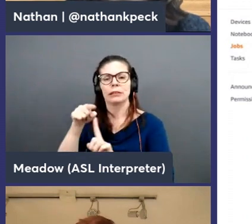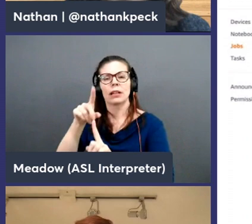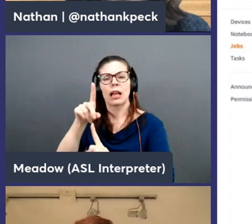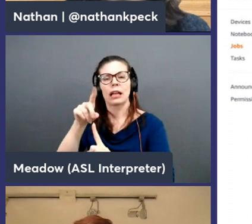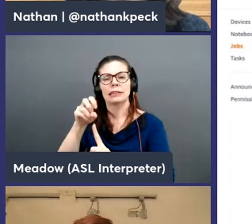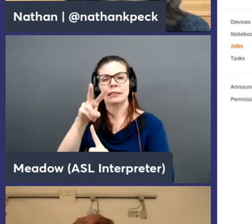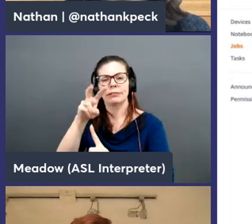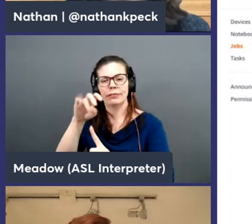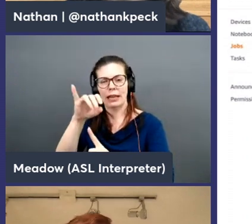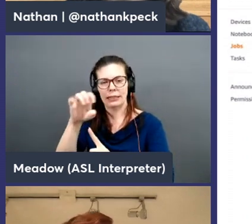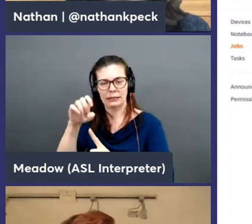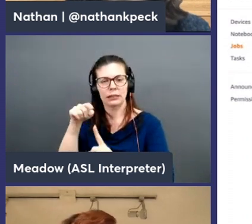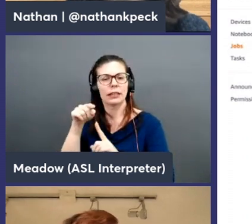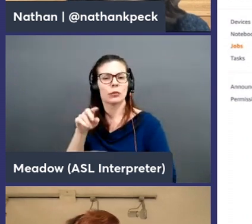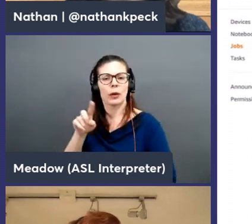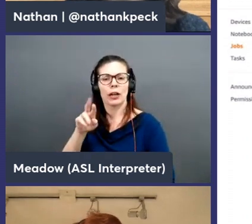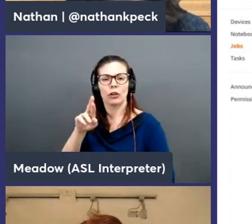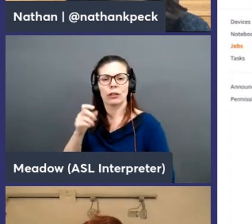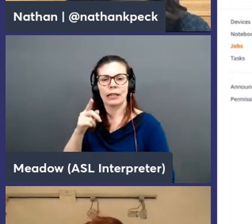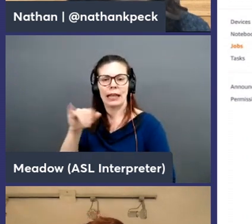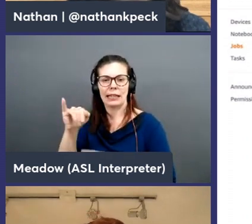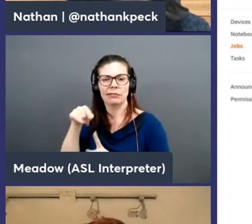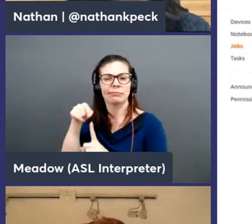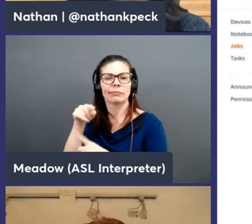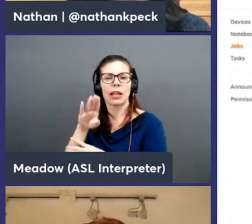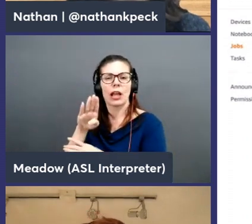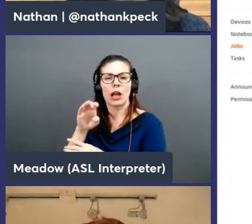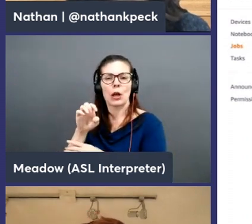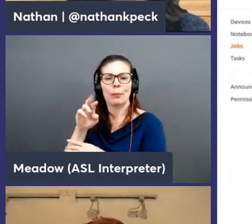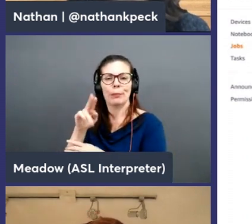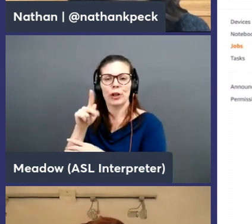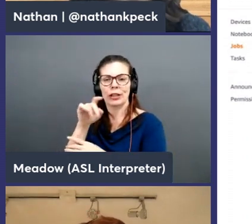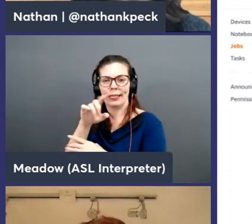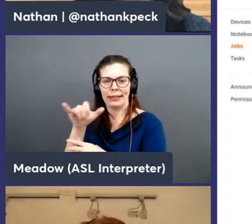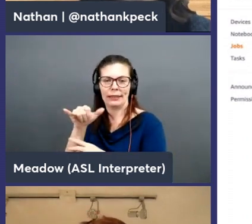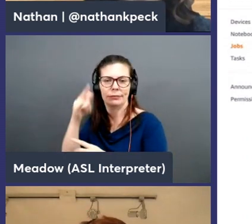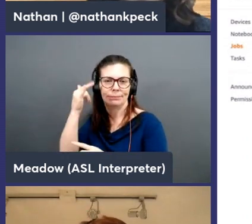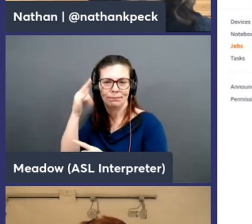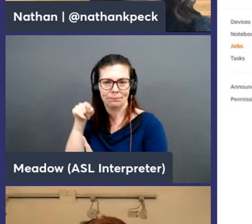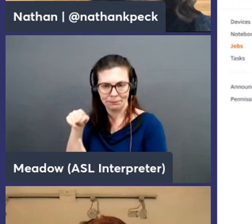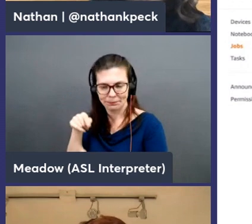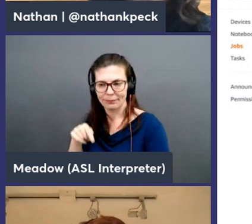That's where Rigetti is located, there, in Berkeley. And actually,